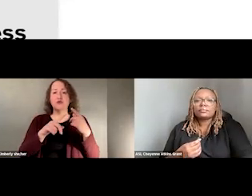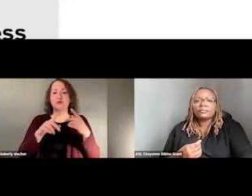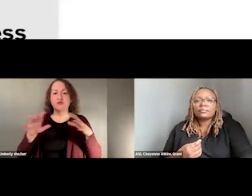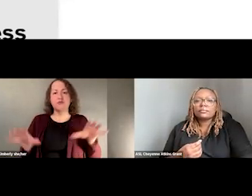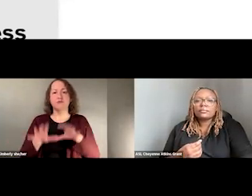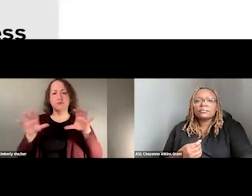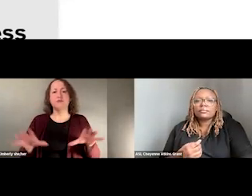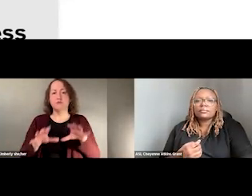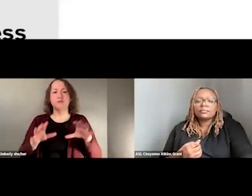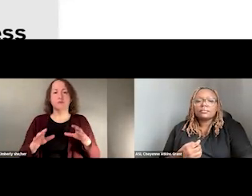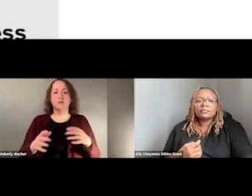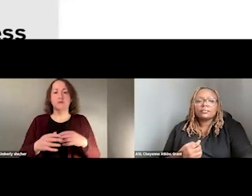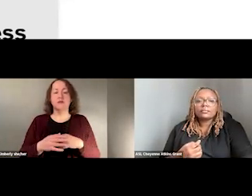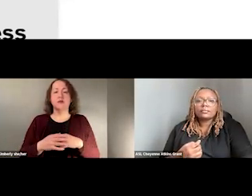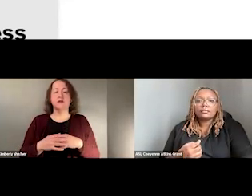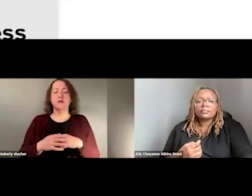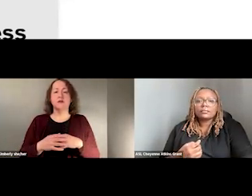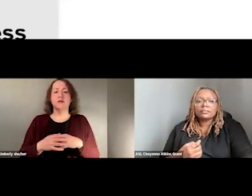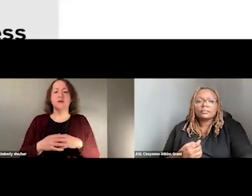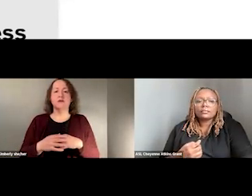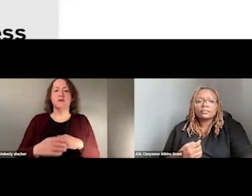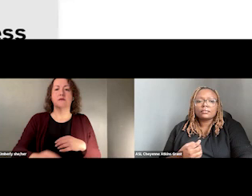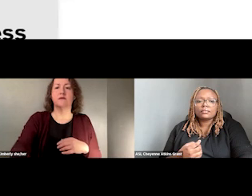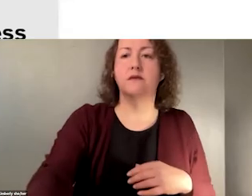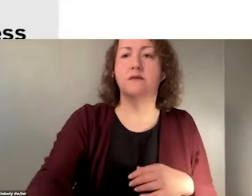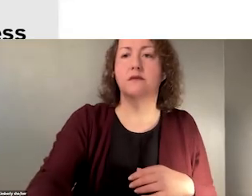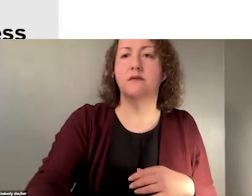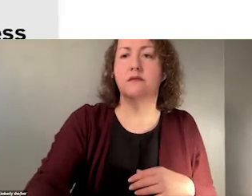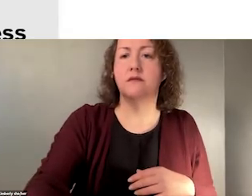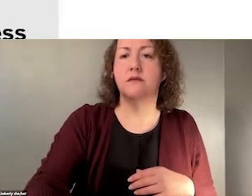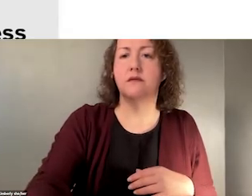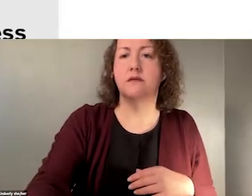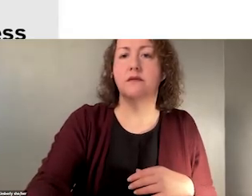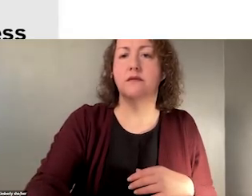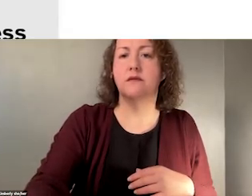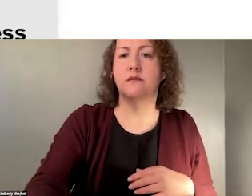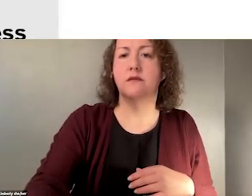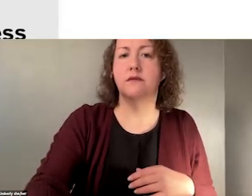So the NSF vision for account management is to set up a single, unique identity that persists